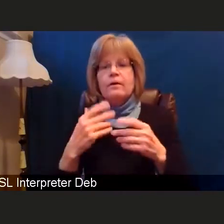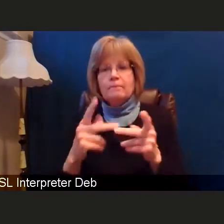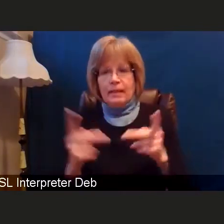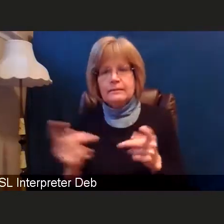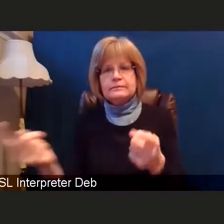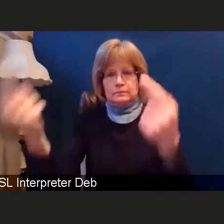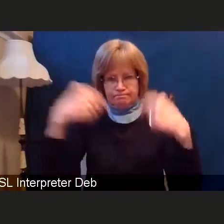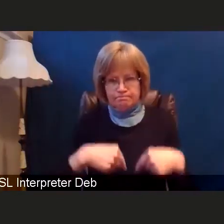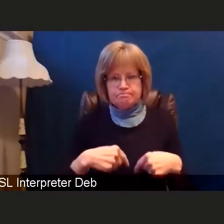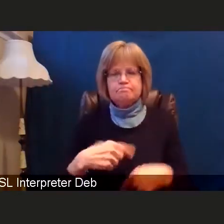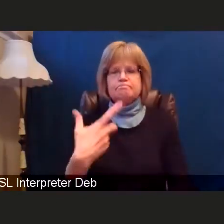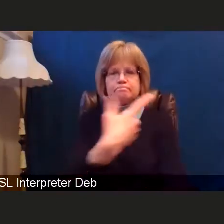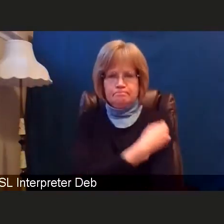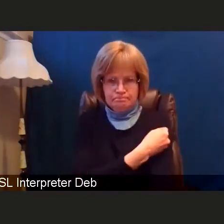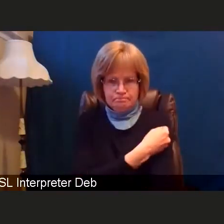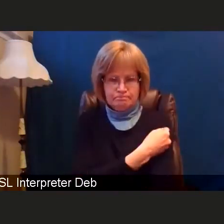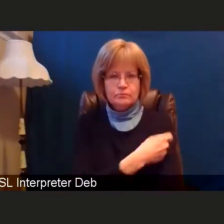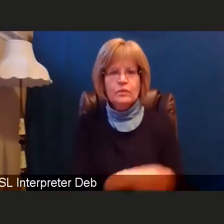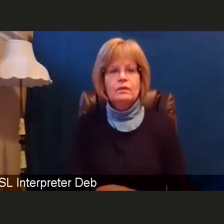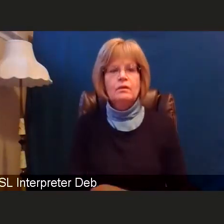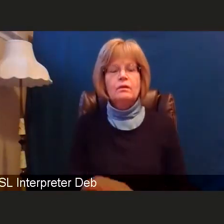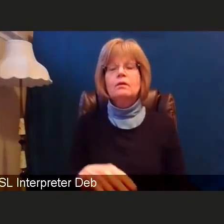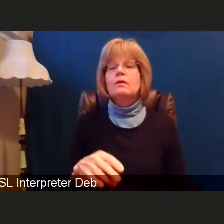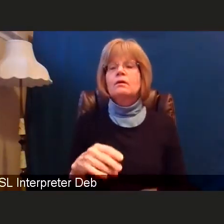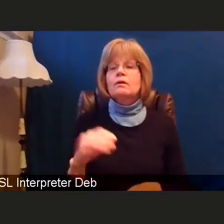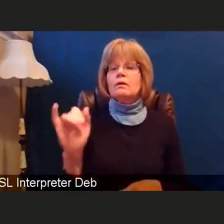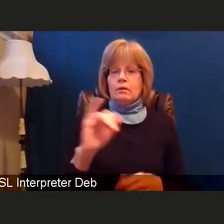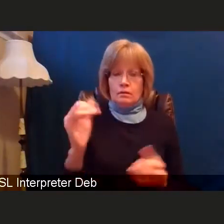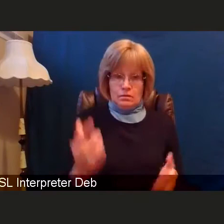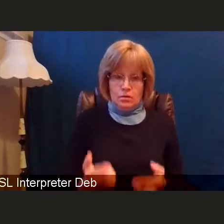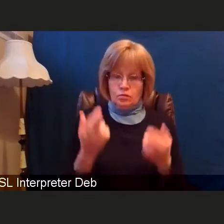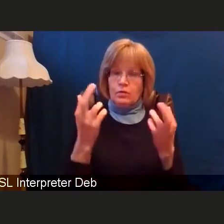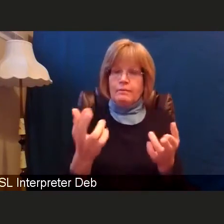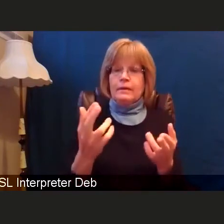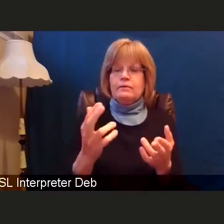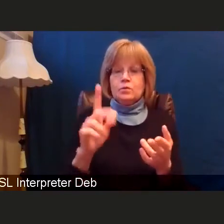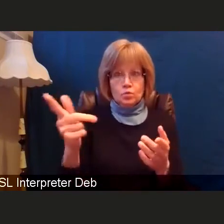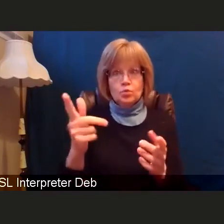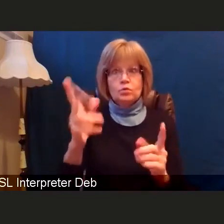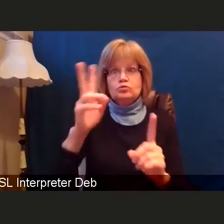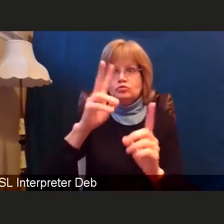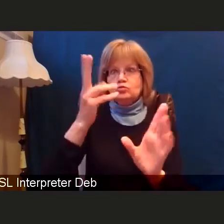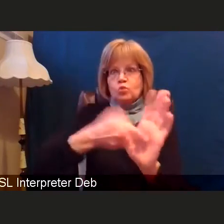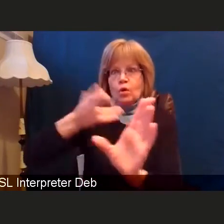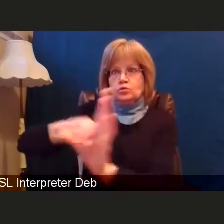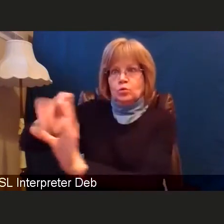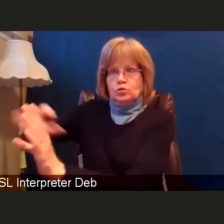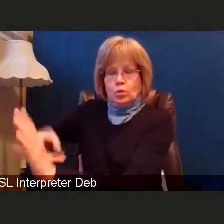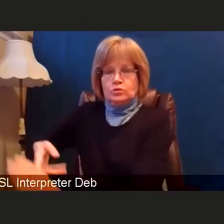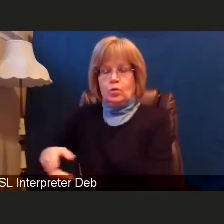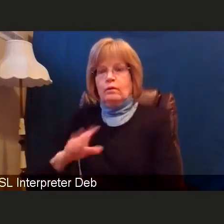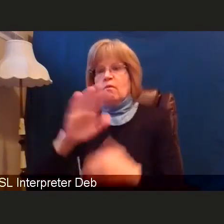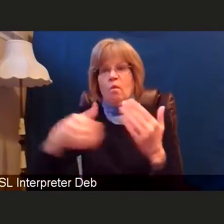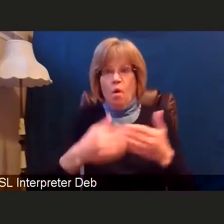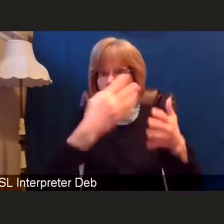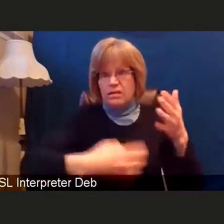Of course, we also recommend that you get on every other list with pharmacies, Walgreens, Rite Aid,